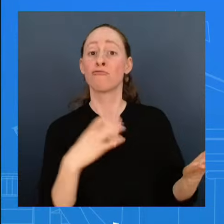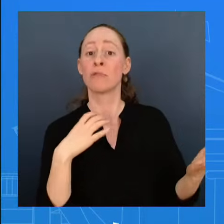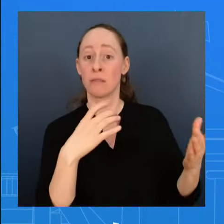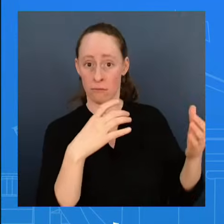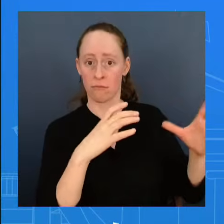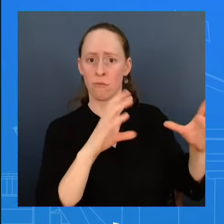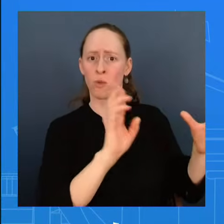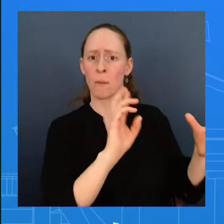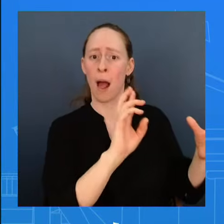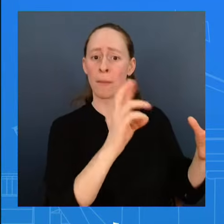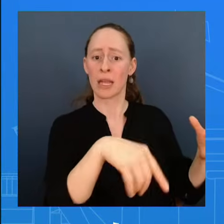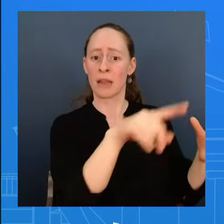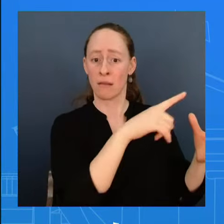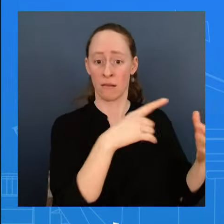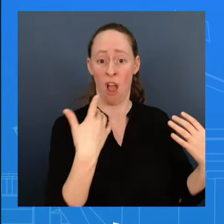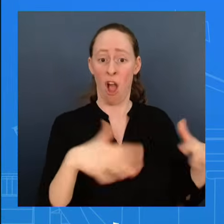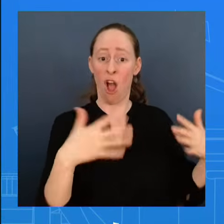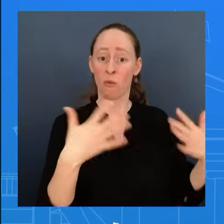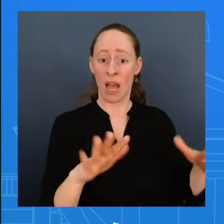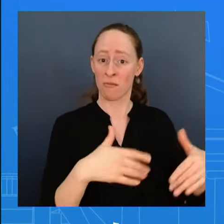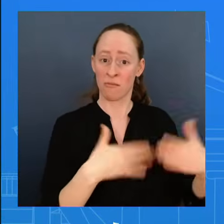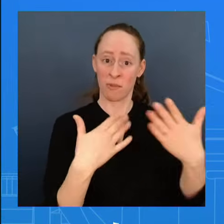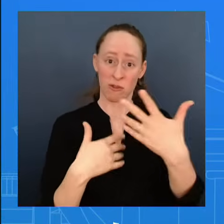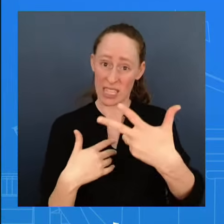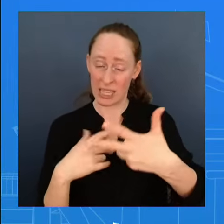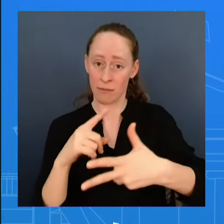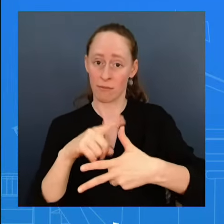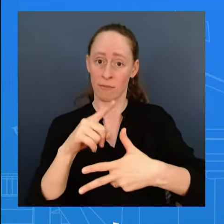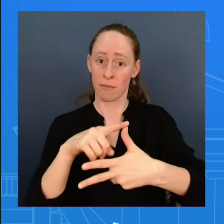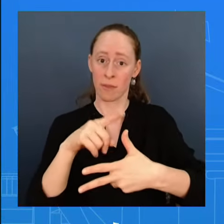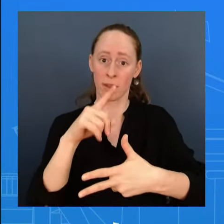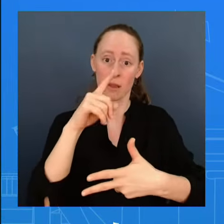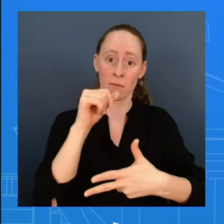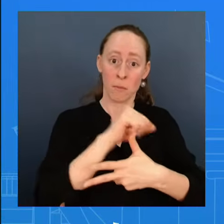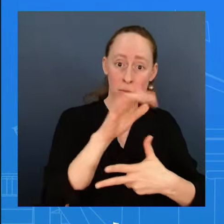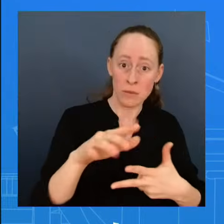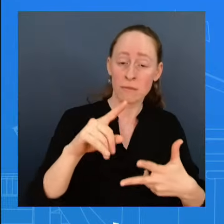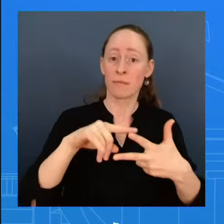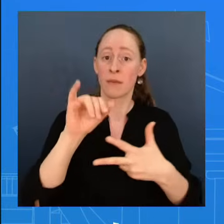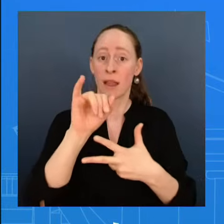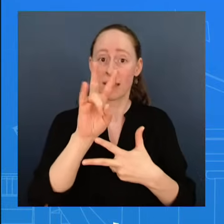IVF is under attack. Contraception is under attack. And women and families are fearful